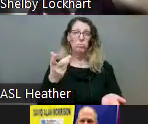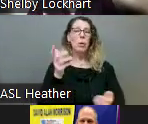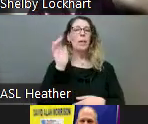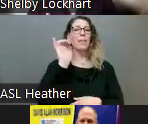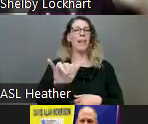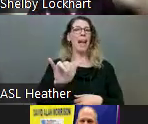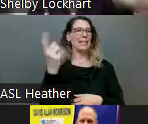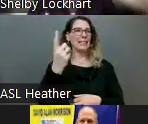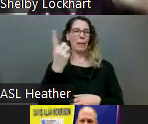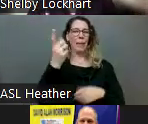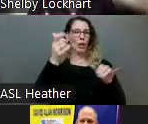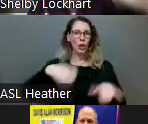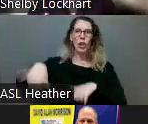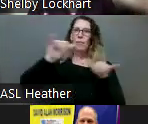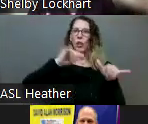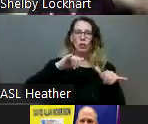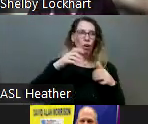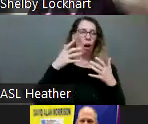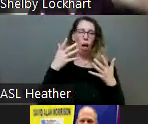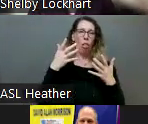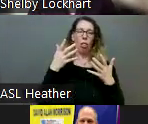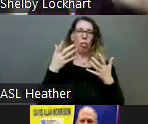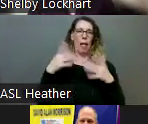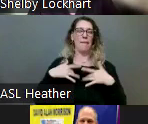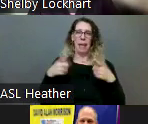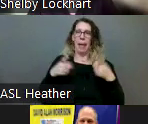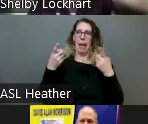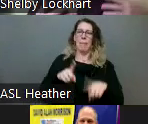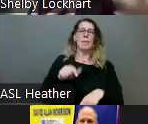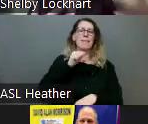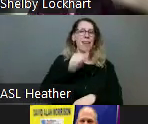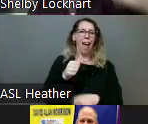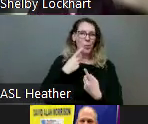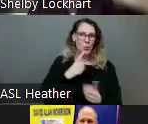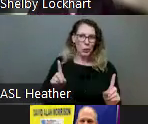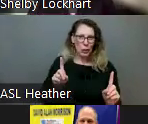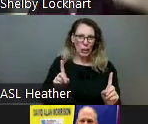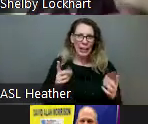happening or a universal system that's not working for our kids, let's go work on it.